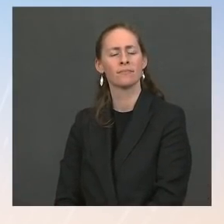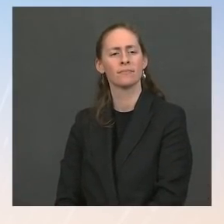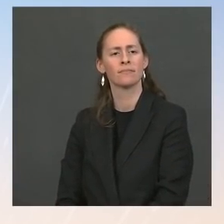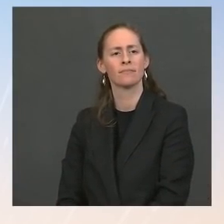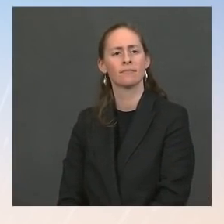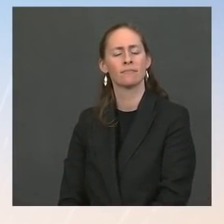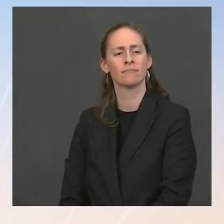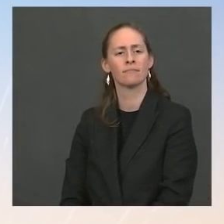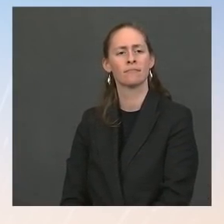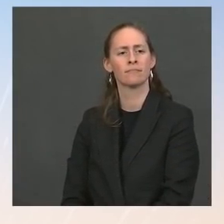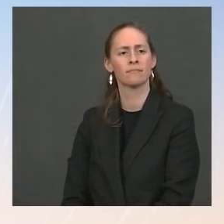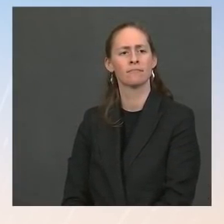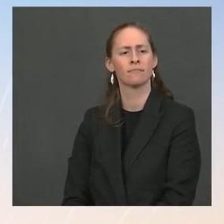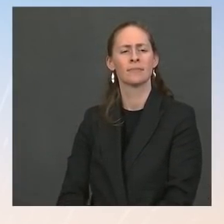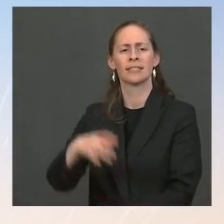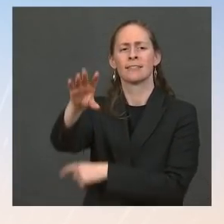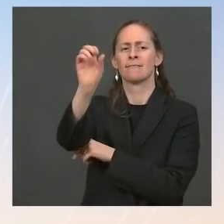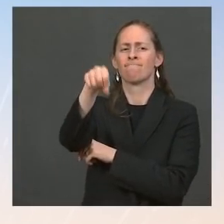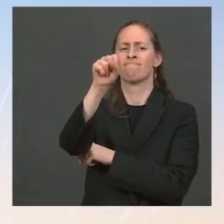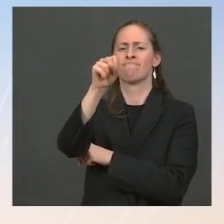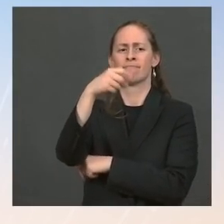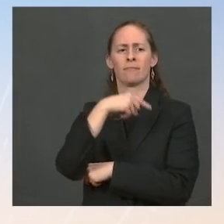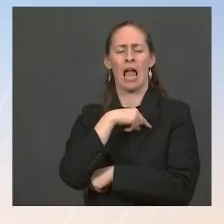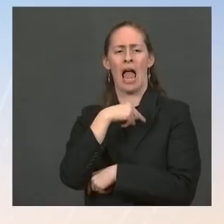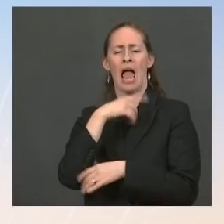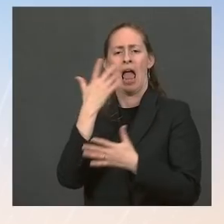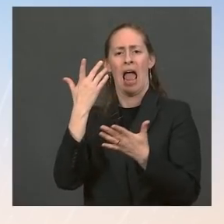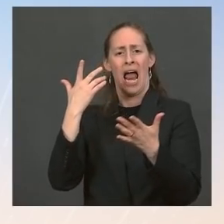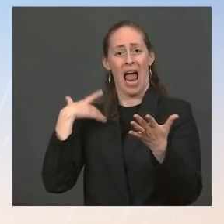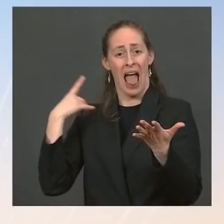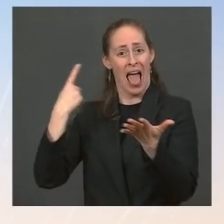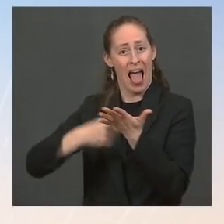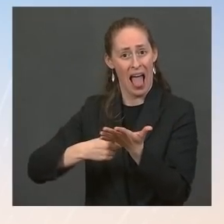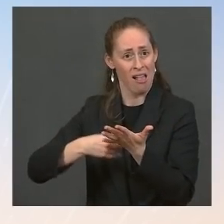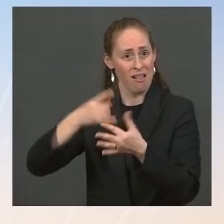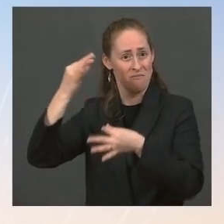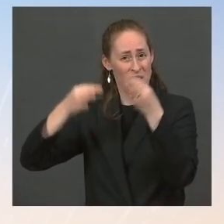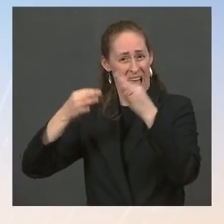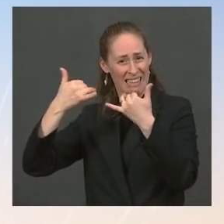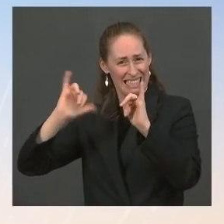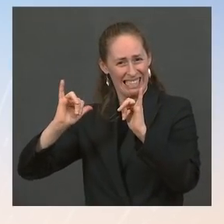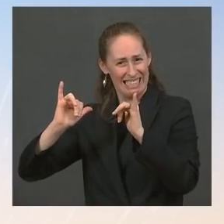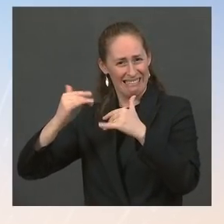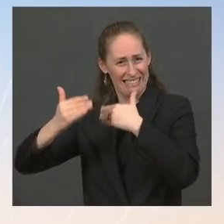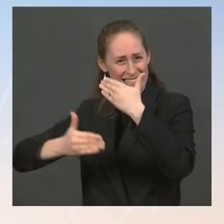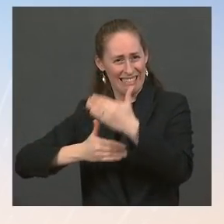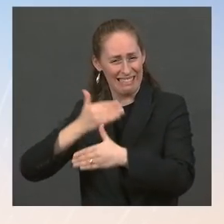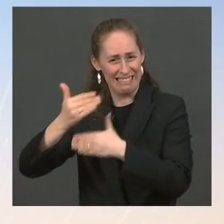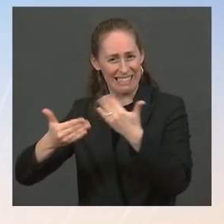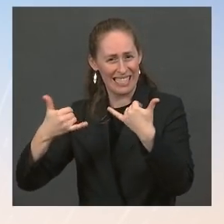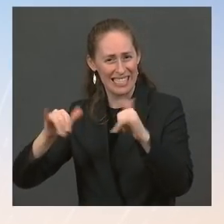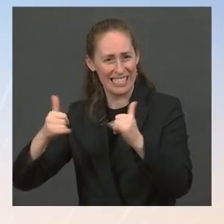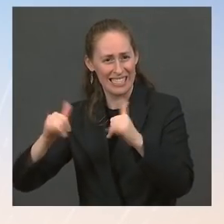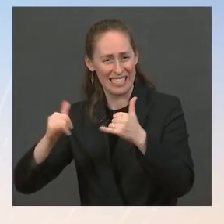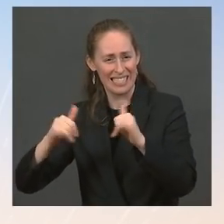is ongoing trials where there are -- you know, where the cases are being heard, where the jury is still making decisions.